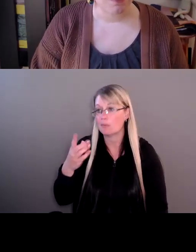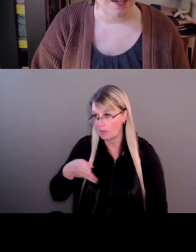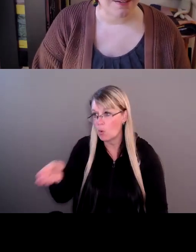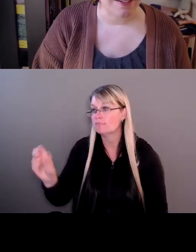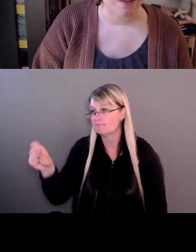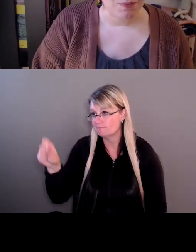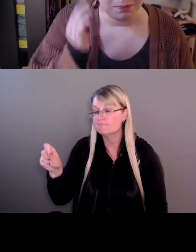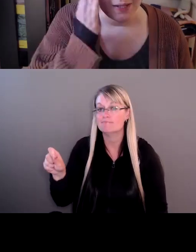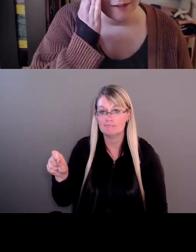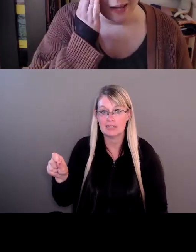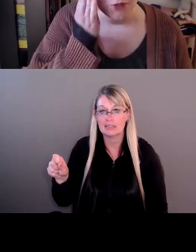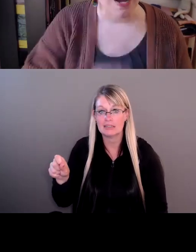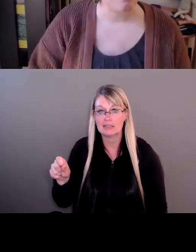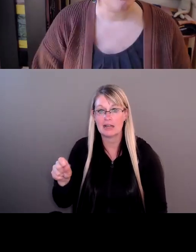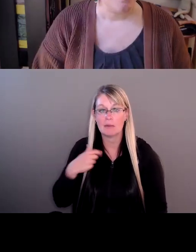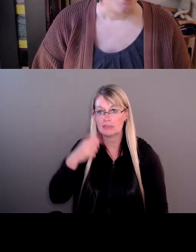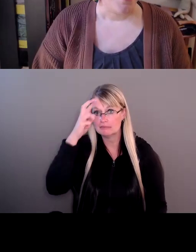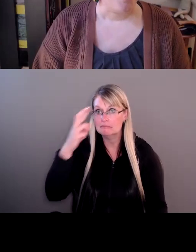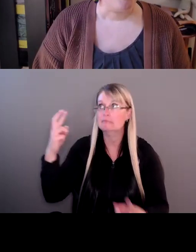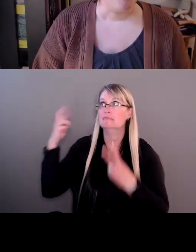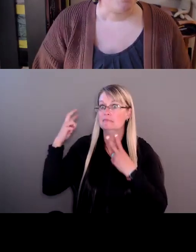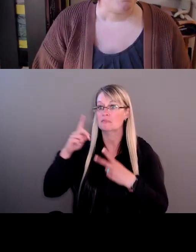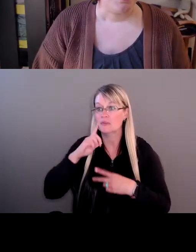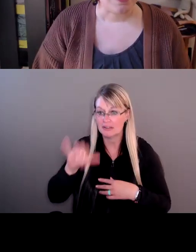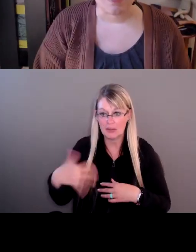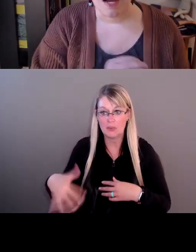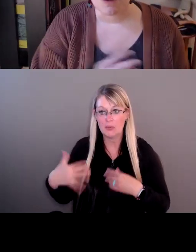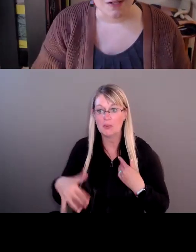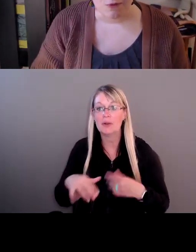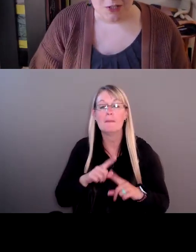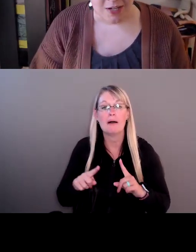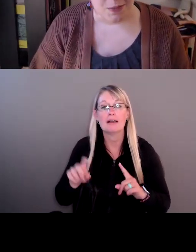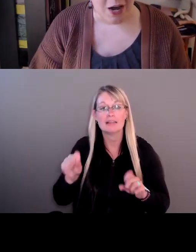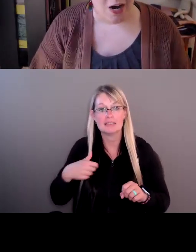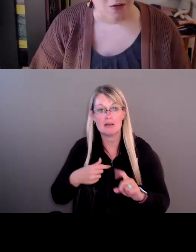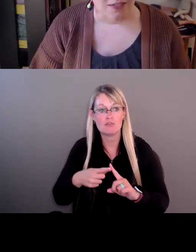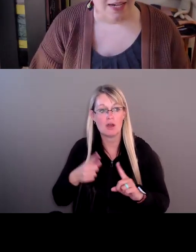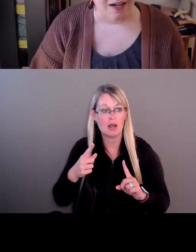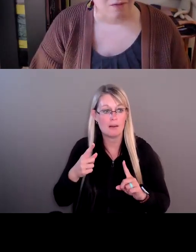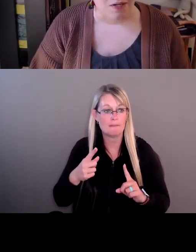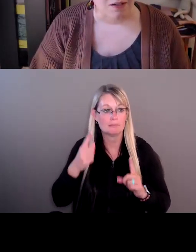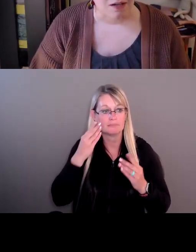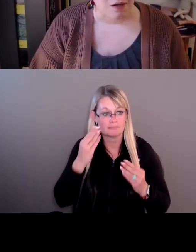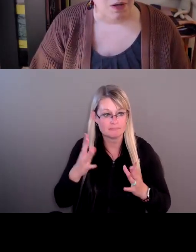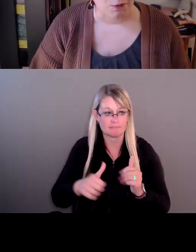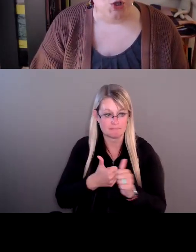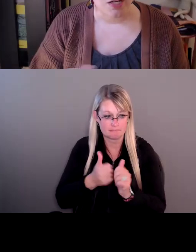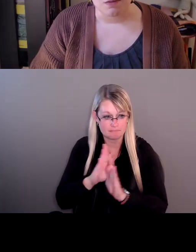me flashbacks. But I come from an information science background and have been approaching